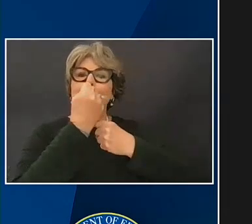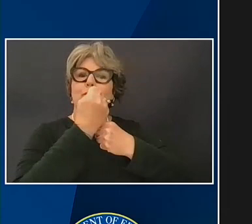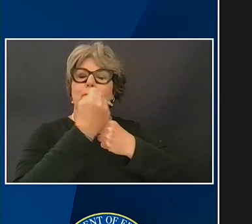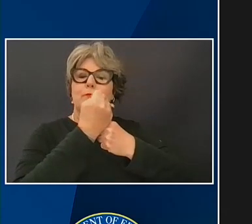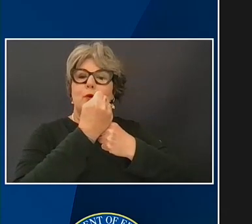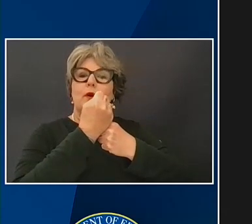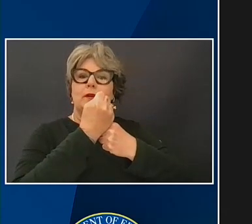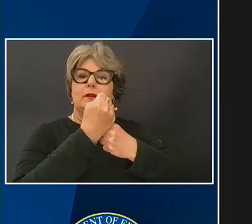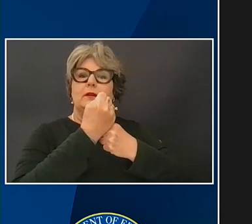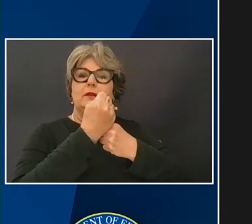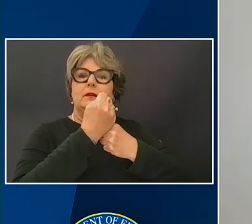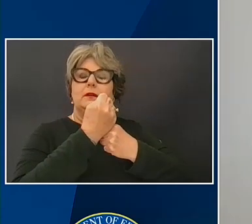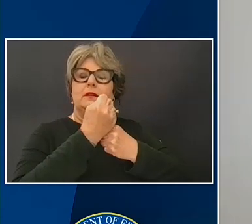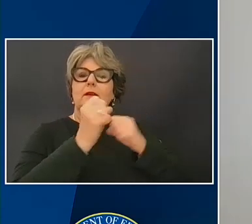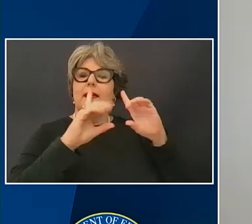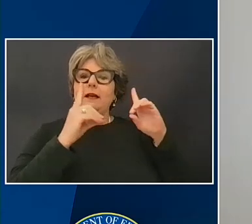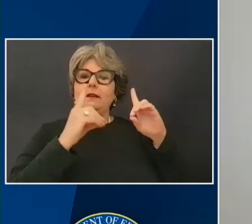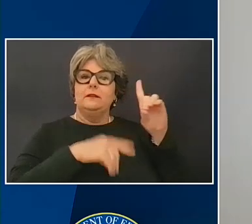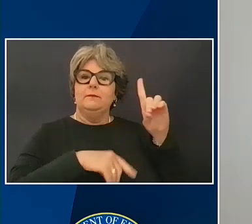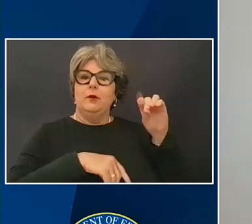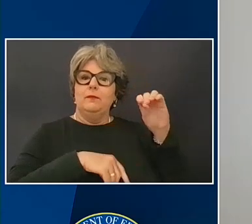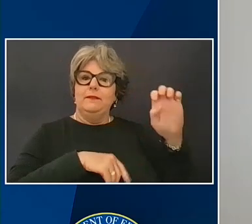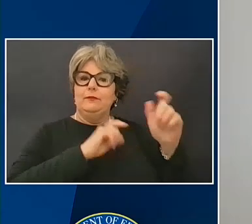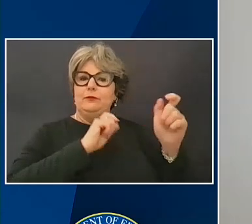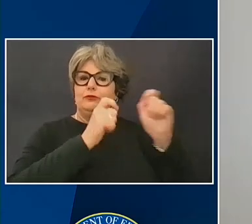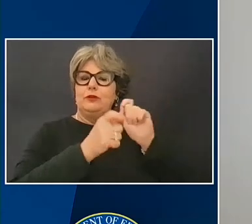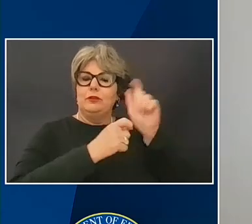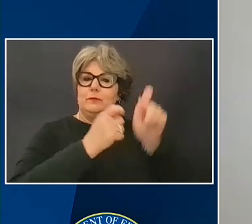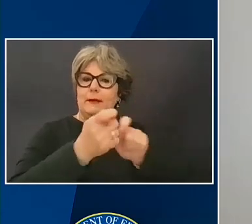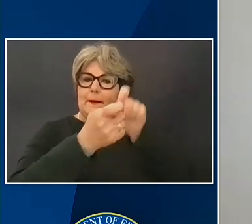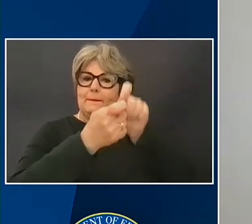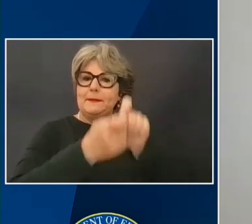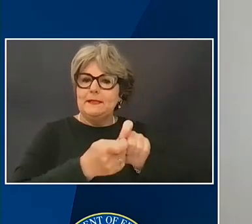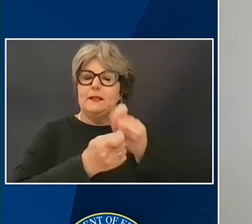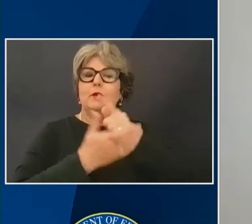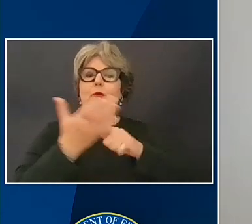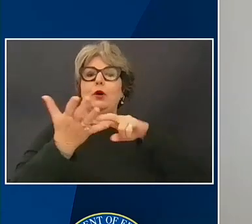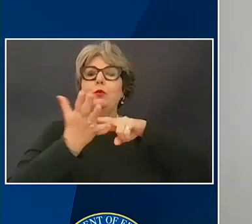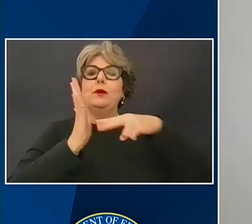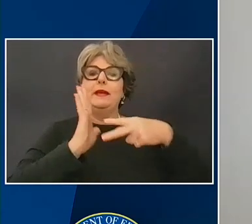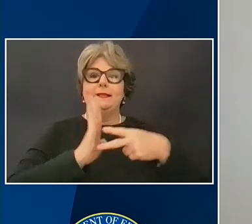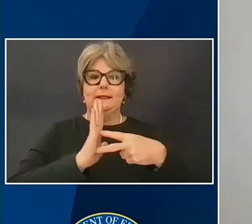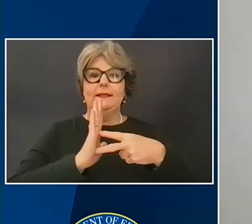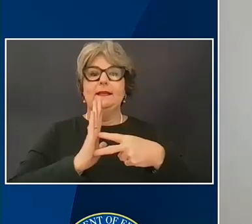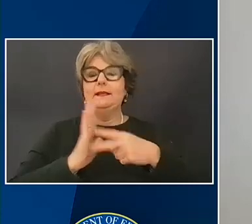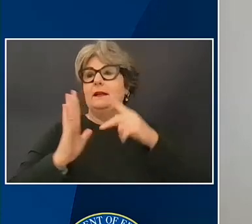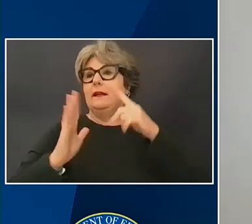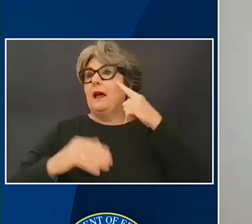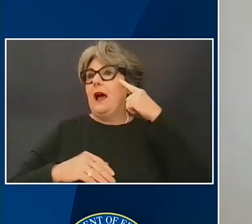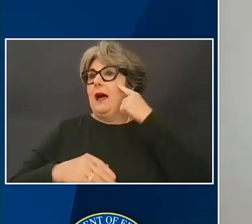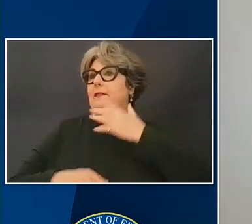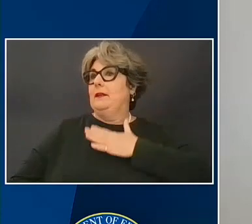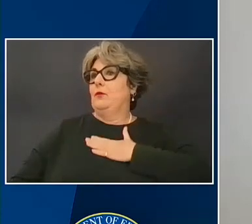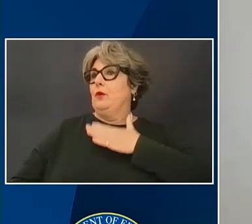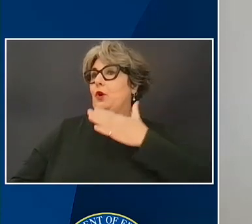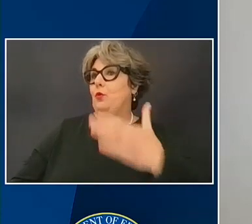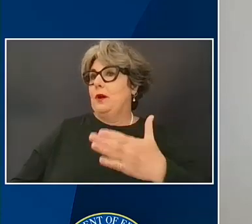Department amend this language to be more specific about what we intend here. And I think we're willing to go back and take a look at that.